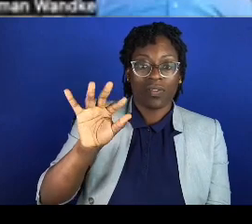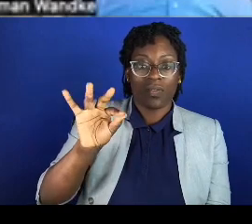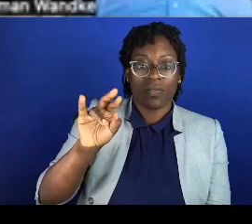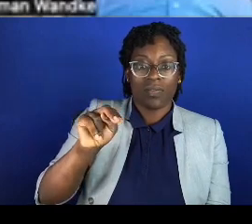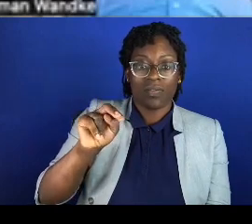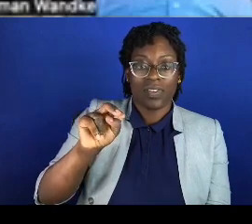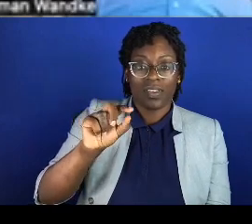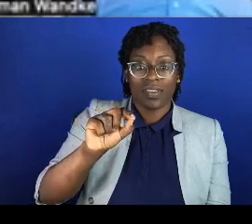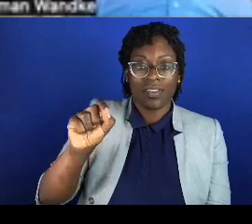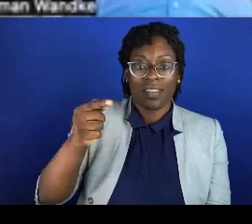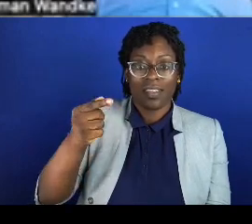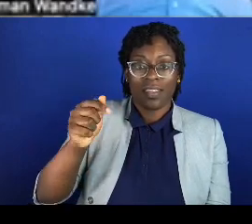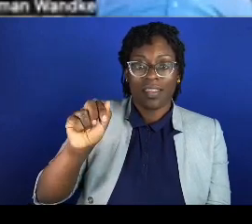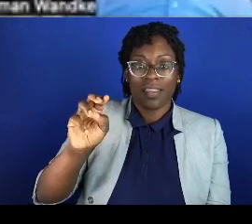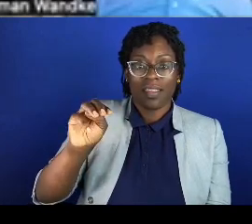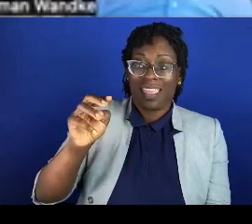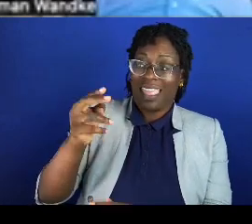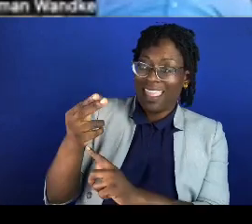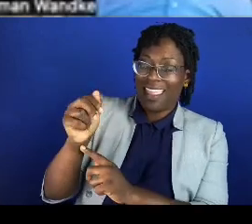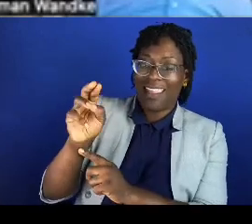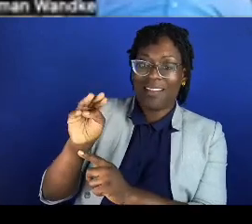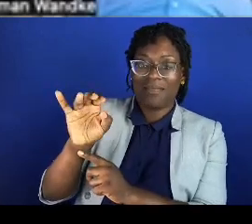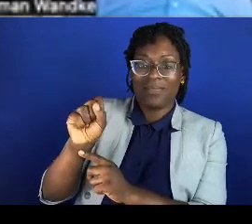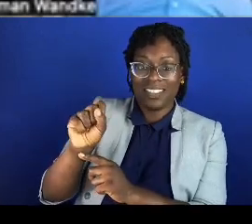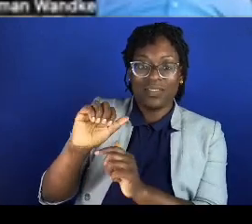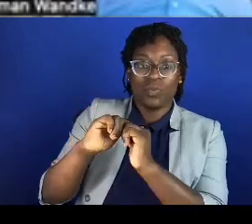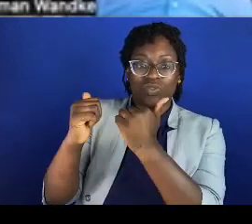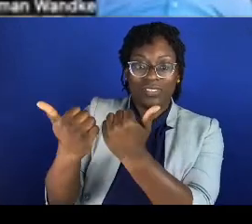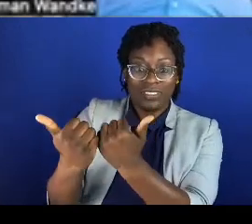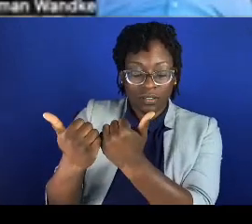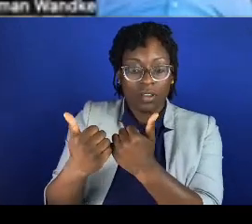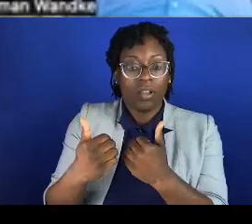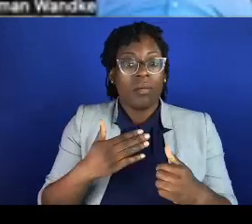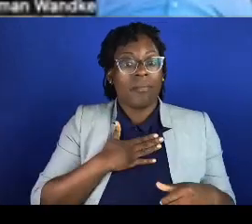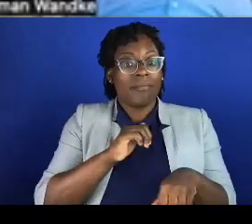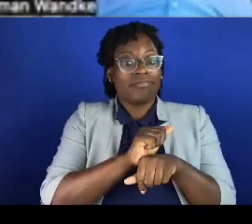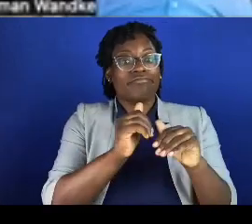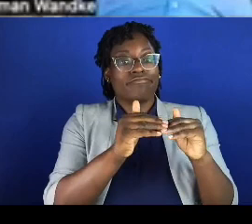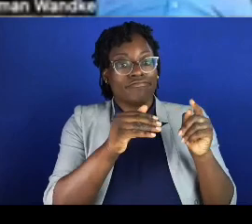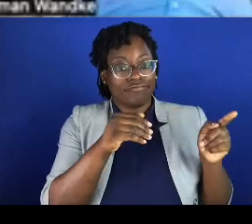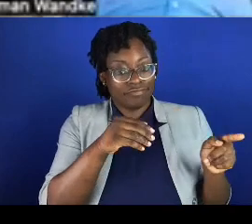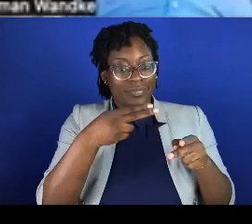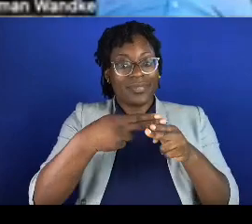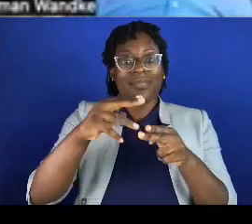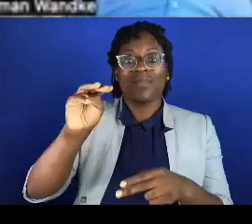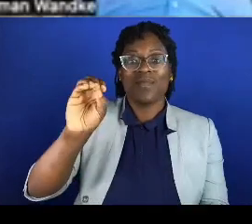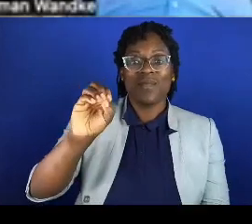Associates. I am joined by my wonderful colleague, Molly Sullivan.